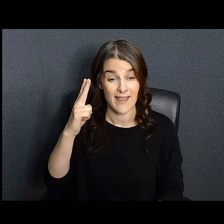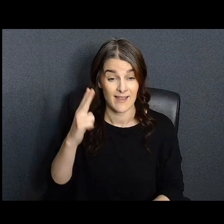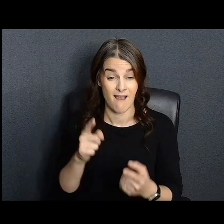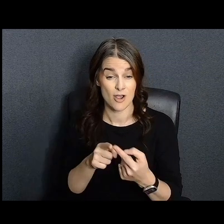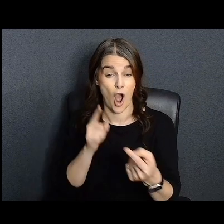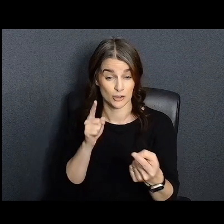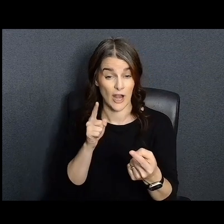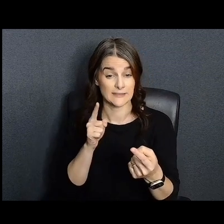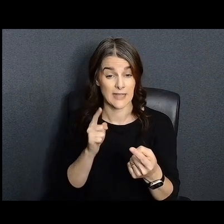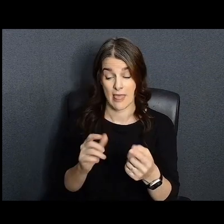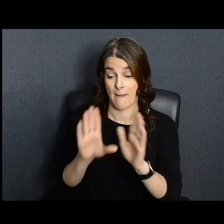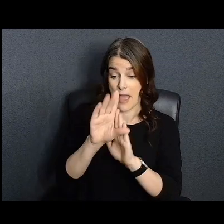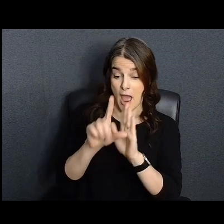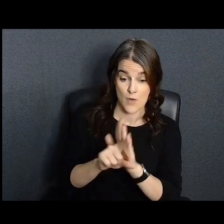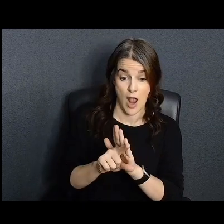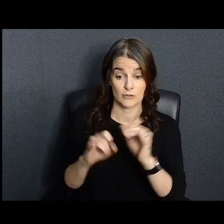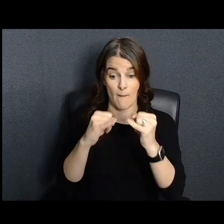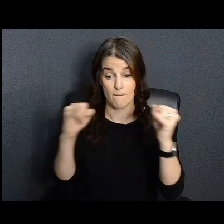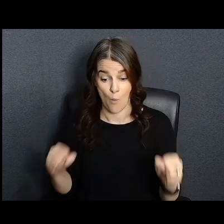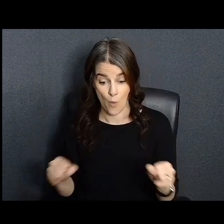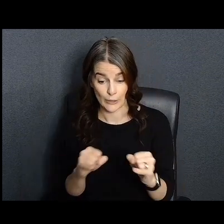or the borders, the text, all of those types